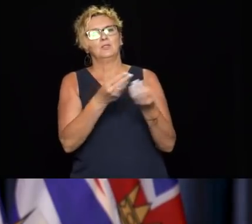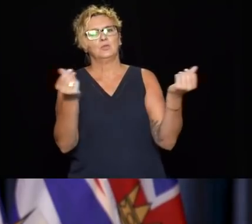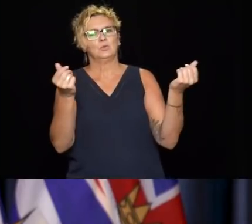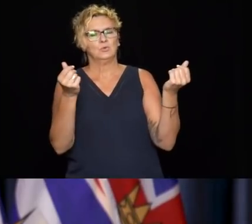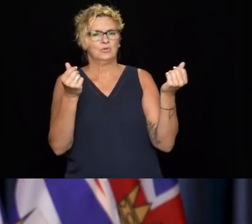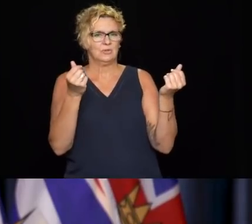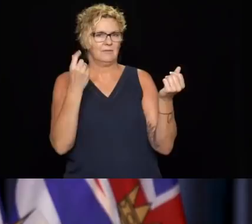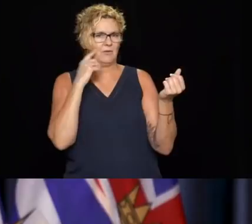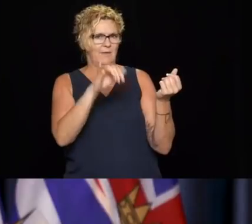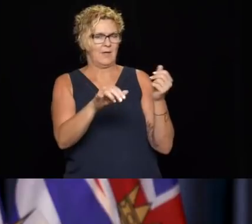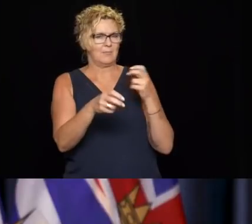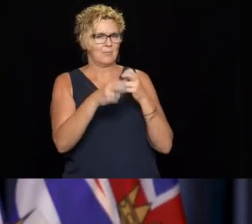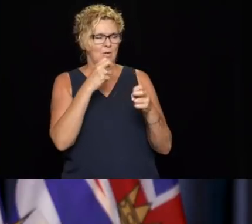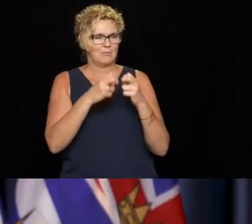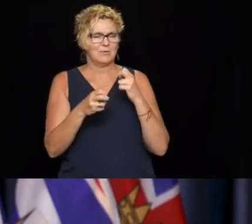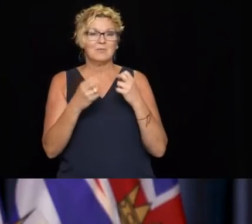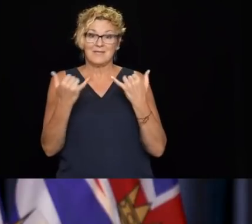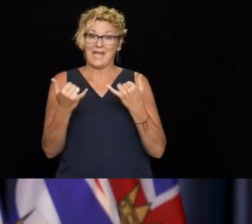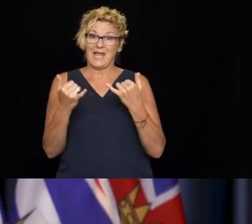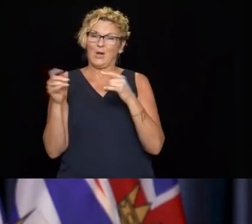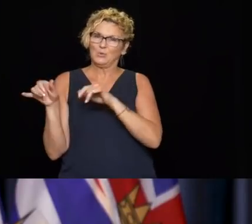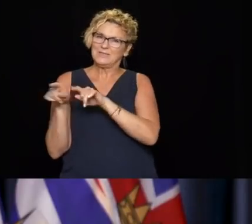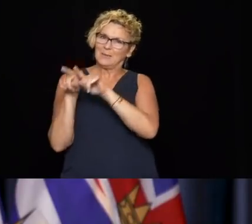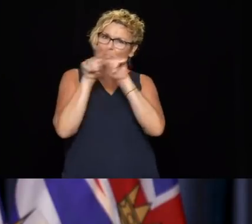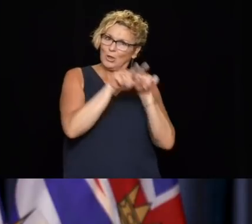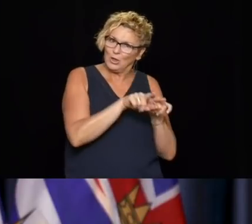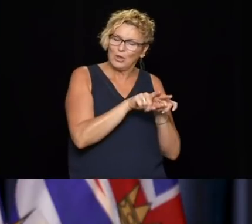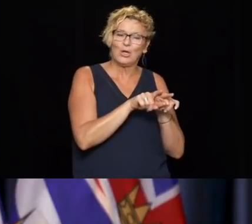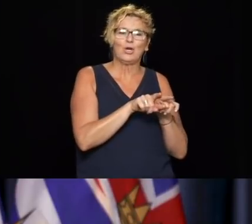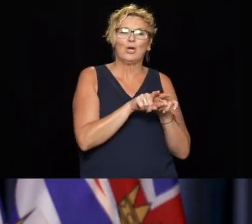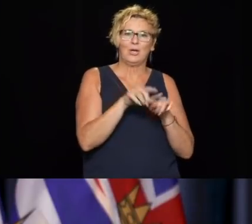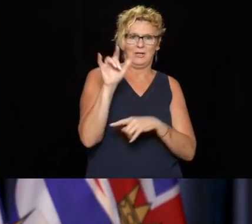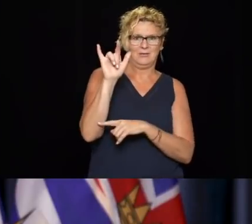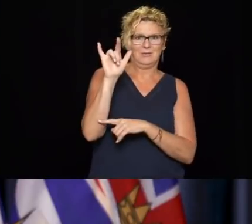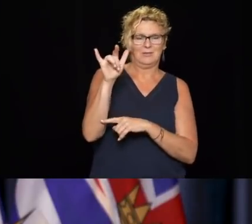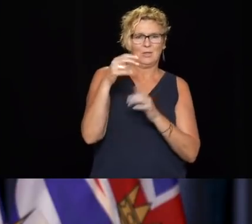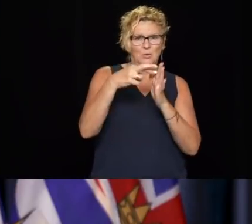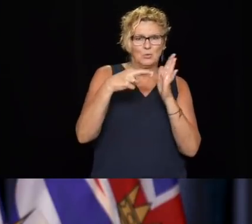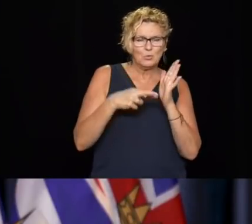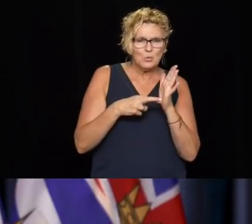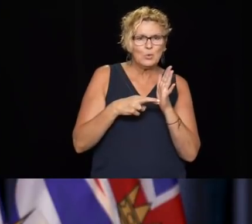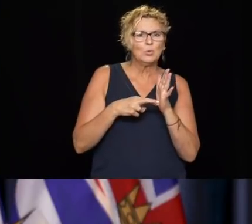a lot of time to get to similar situations